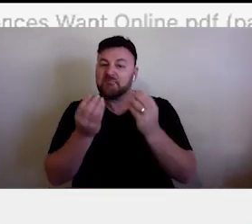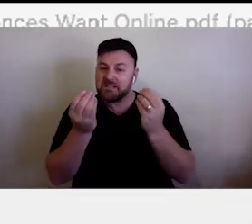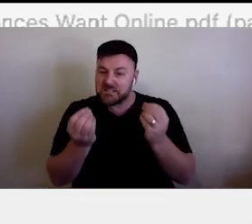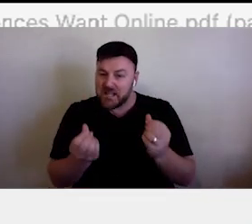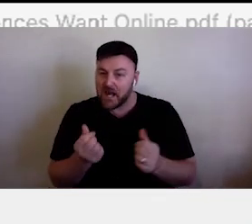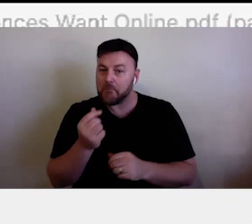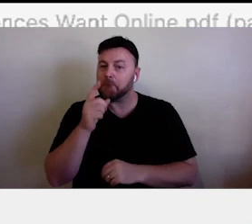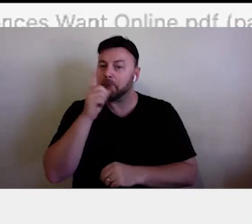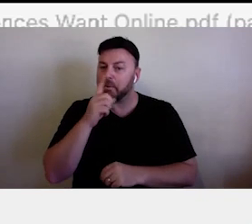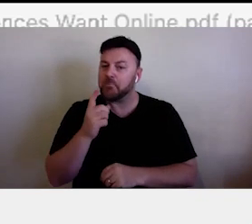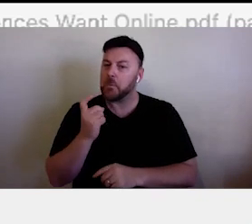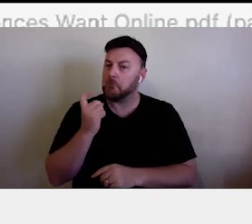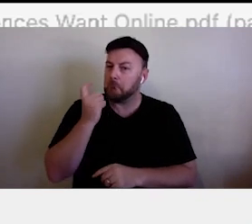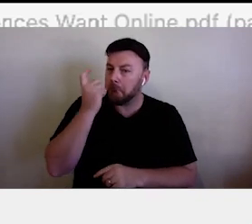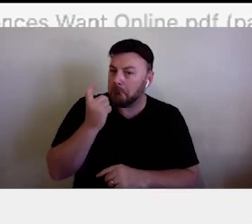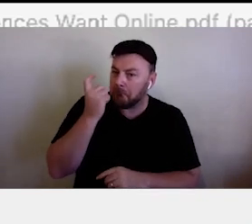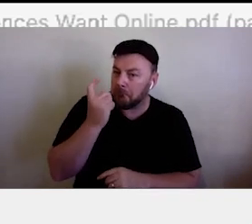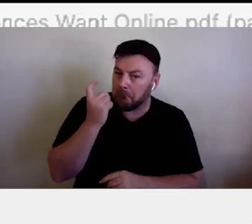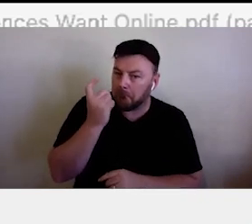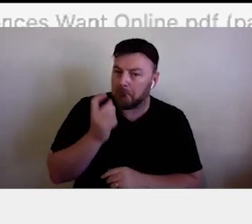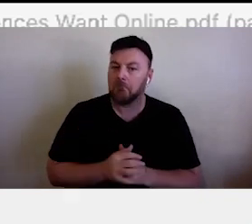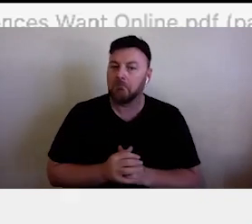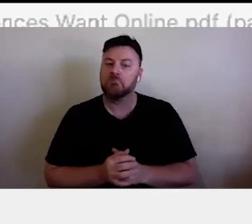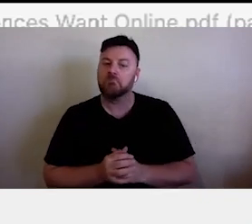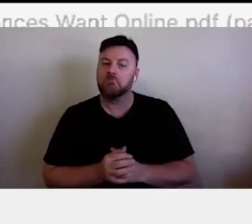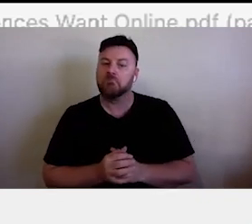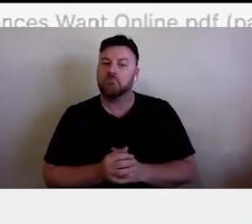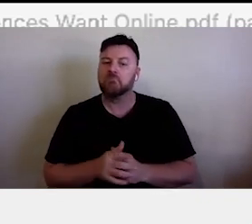there's about 15% who are established online and wanting to go